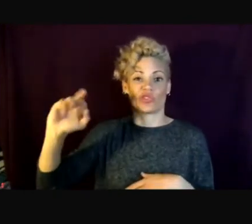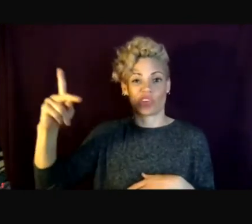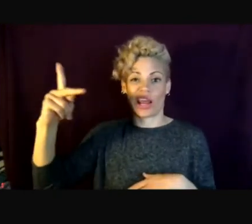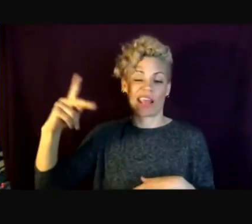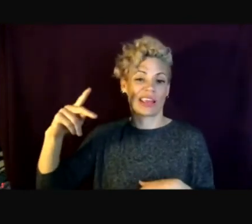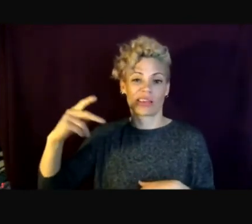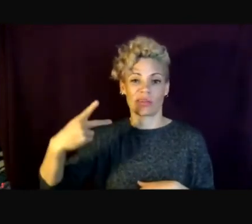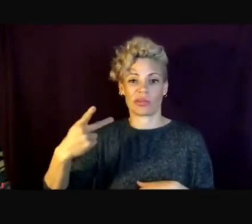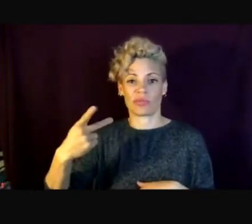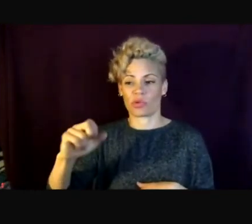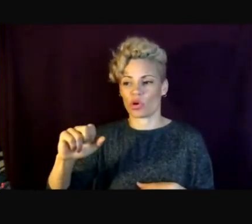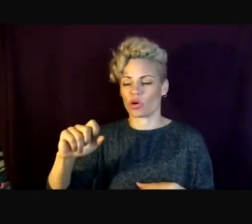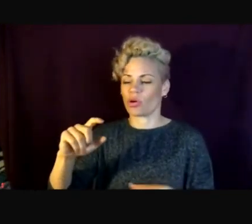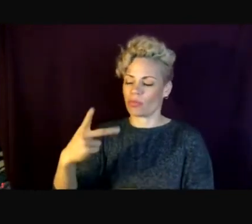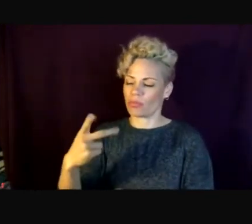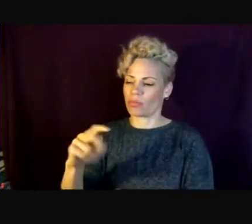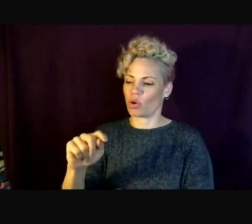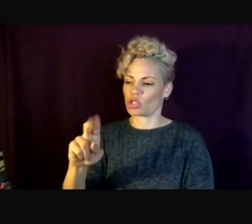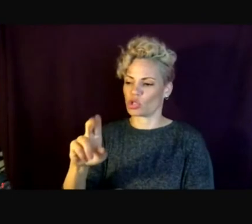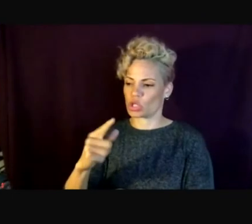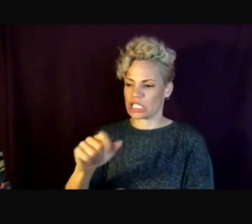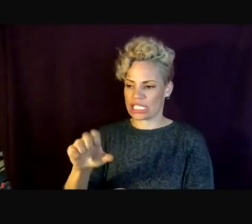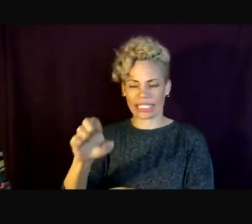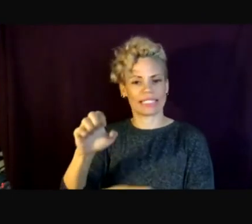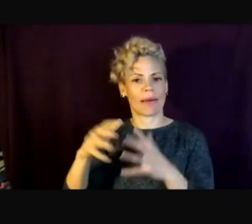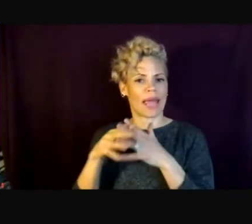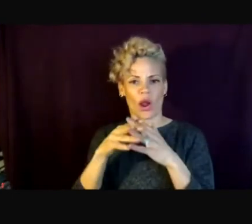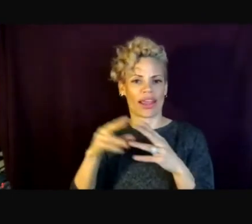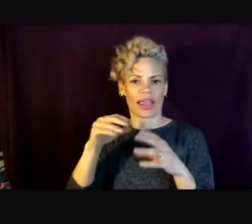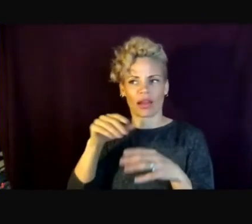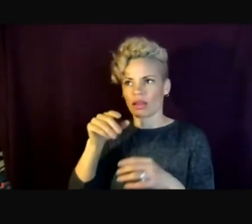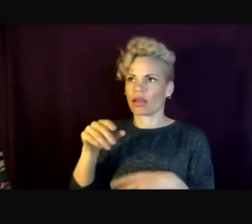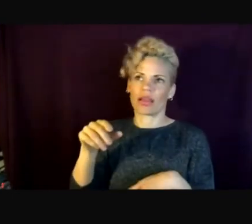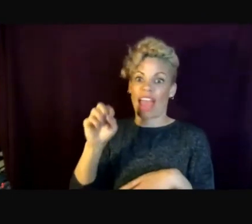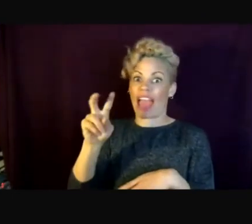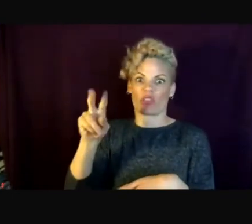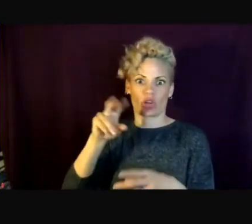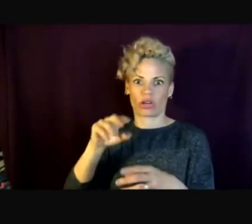So that meant a state visit, red carpet, state dinner